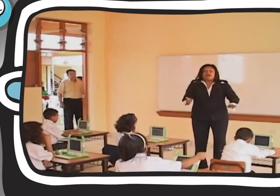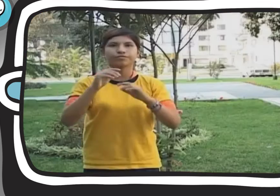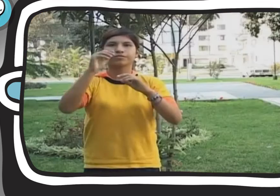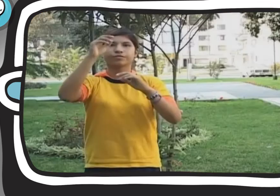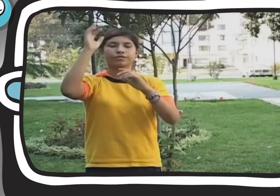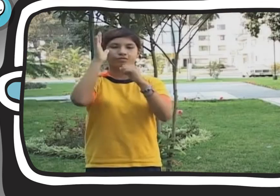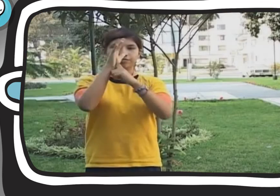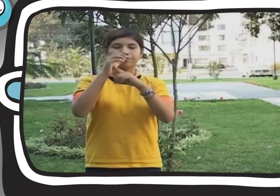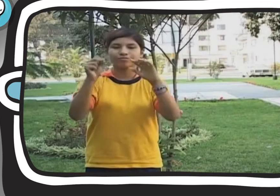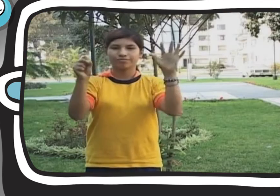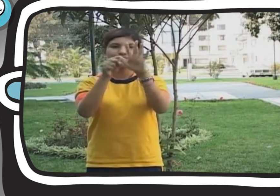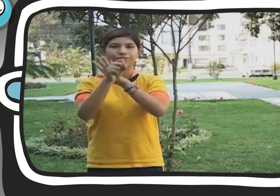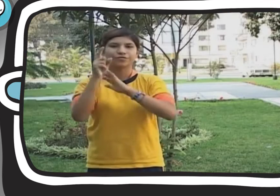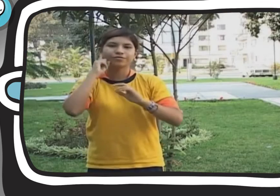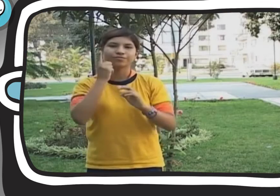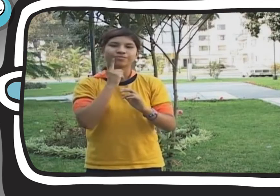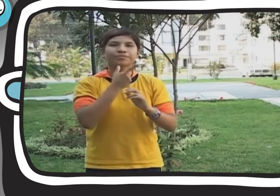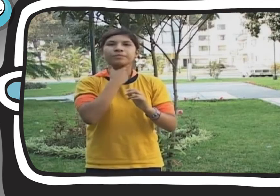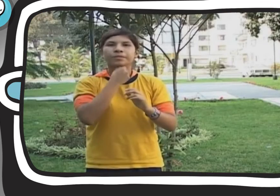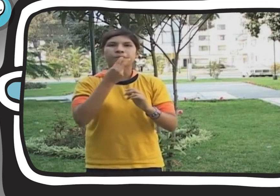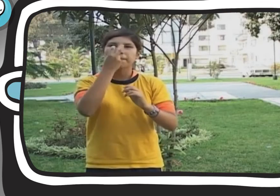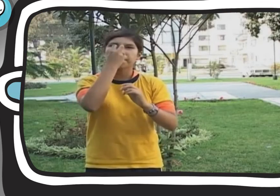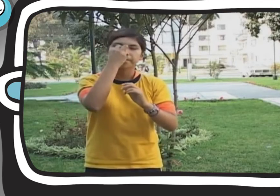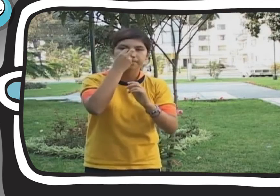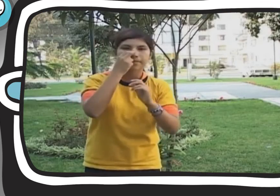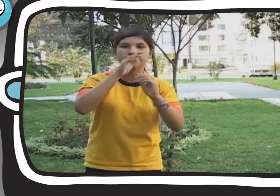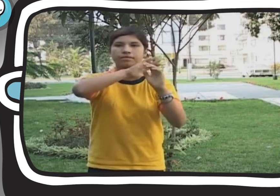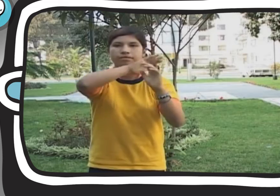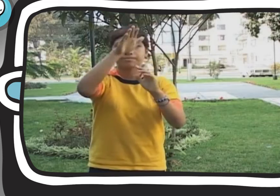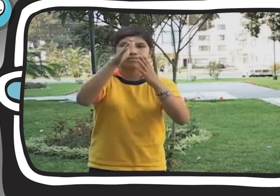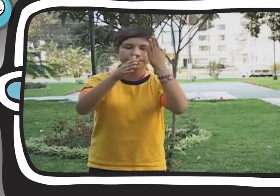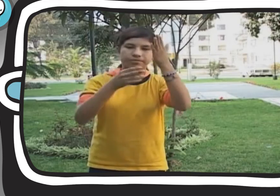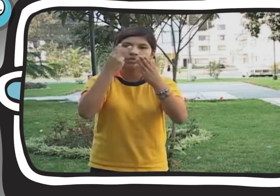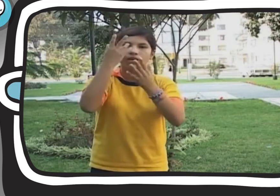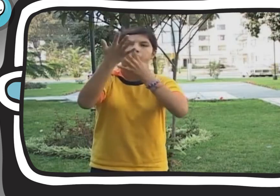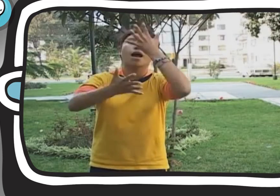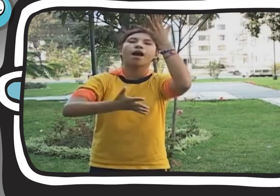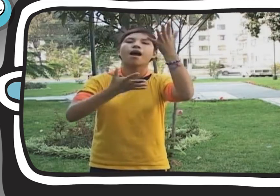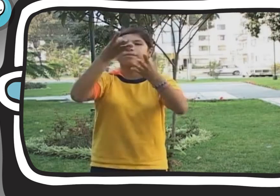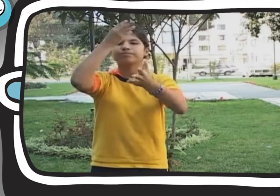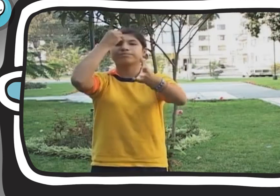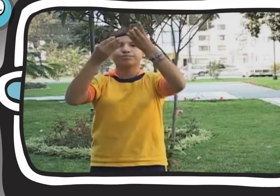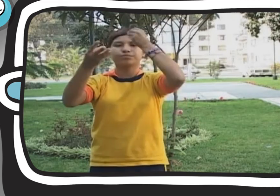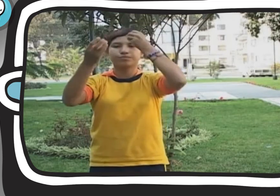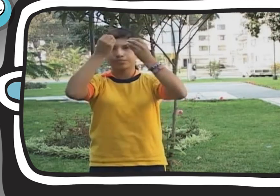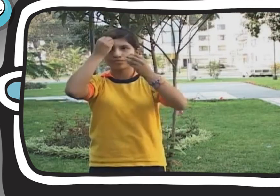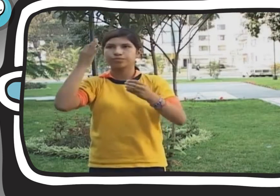The teacher when she speaks She makes signs that we don’t understand It is better to have more information Through Sign Language because